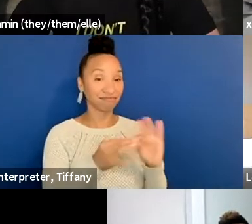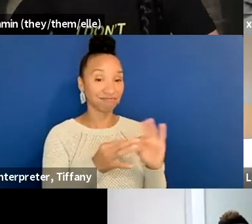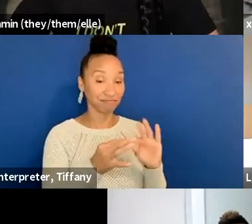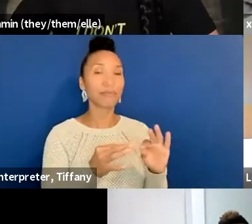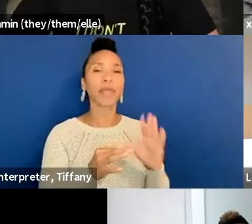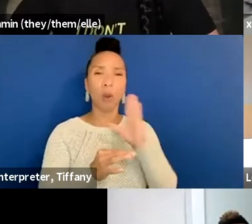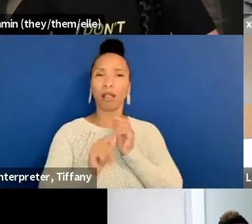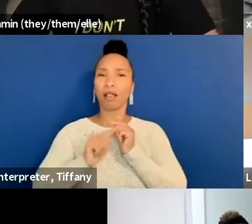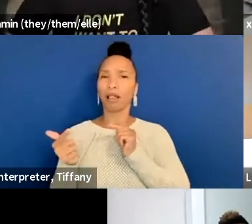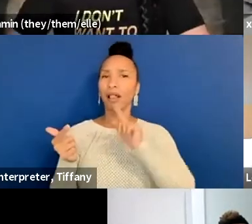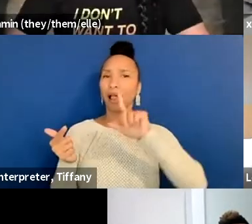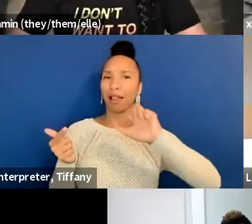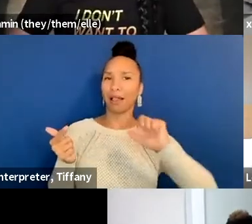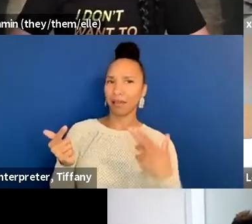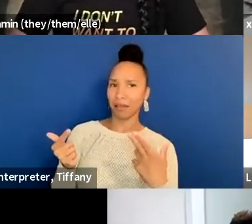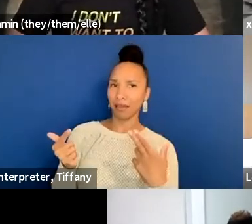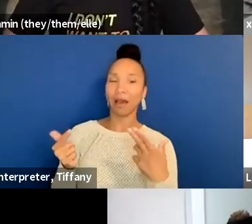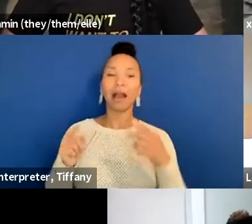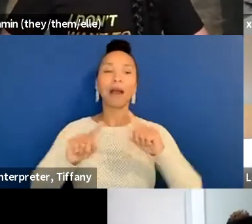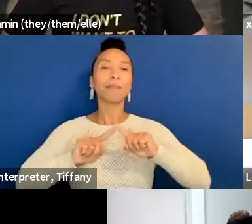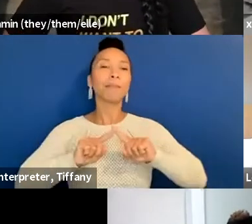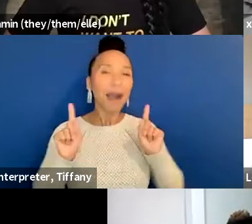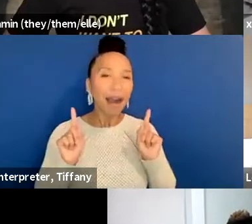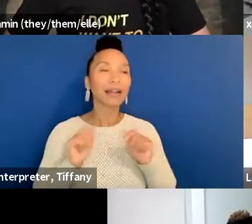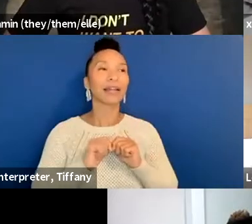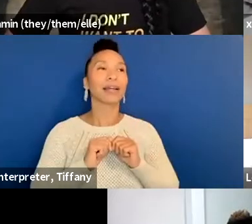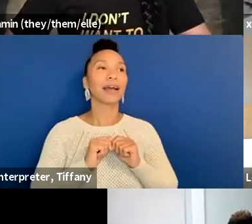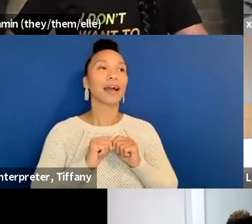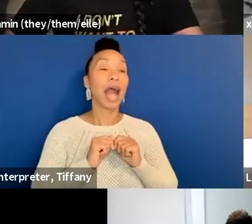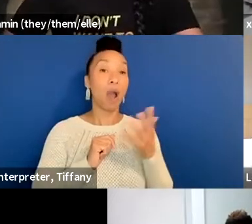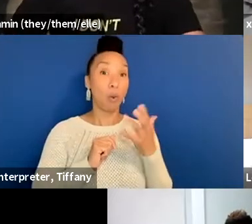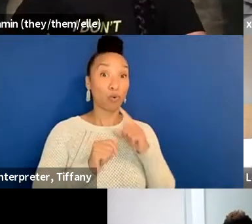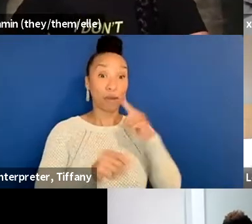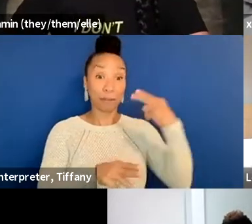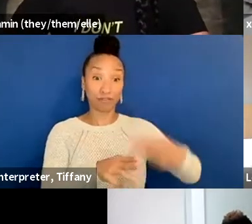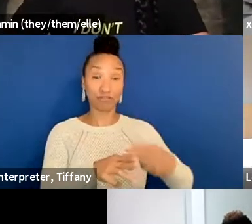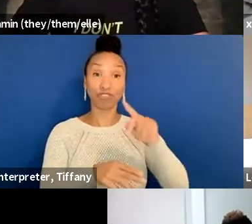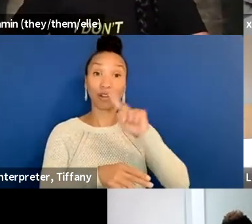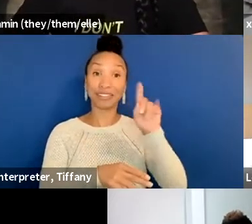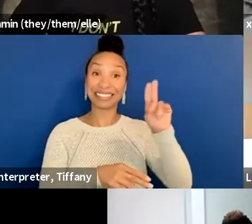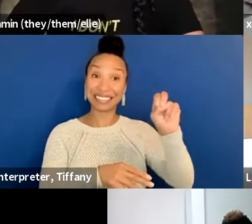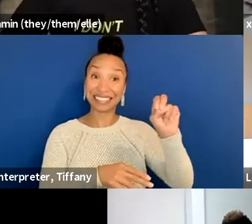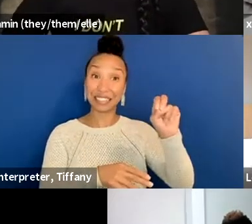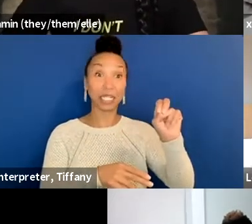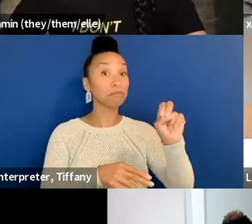Kirya Traber (she/her): One of your collaborators to talk about it, but first I just wanted to take a moment to address our audience space and and welcome welcome to the room.